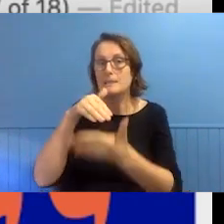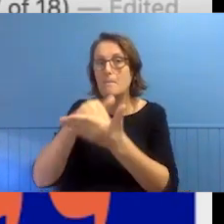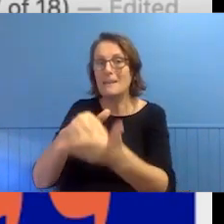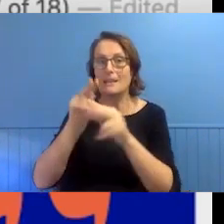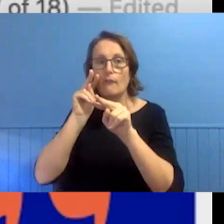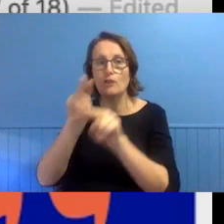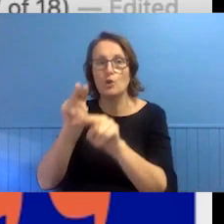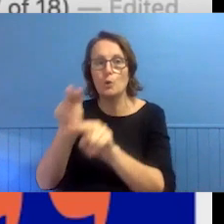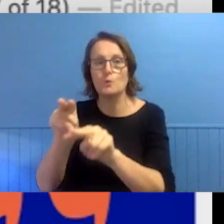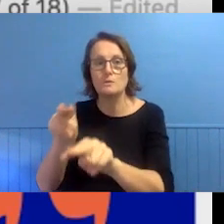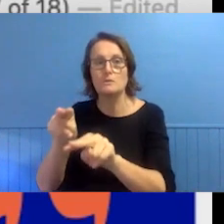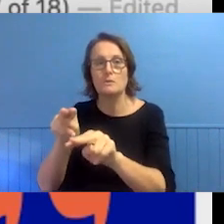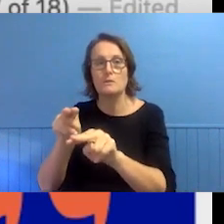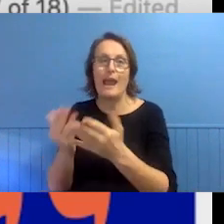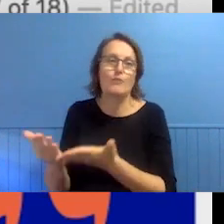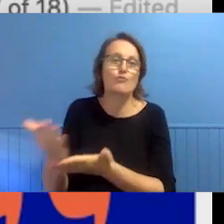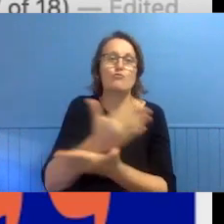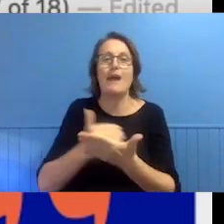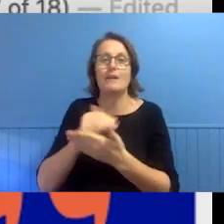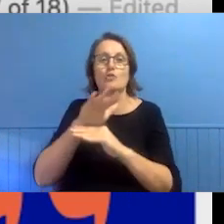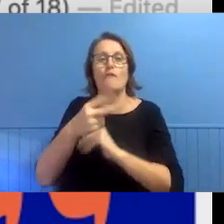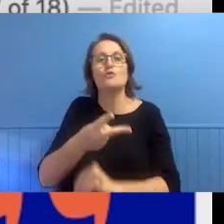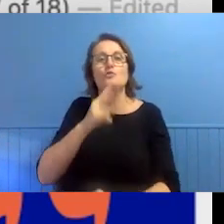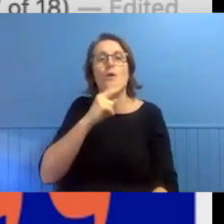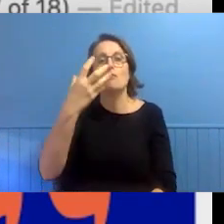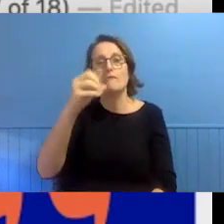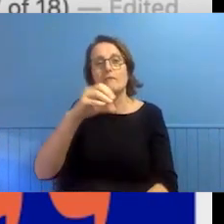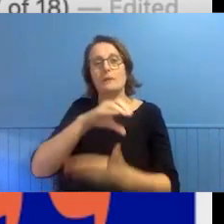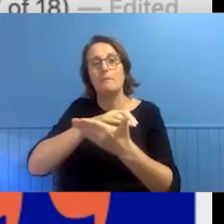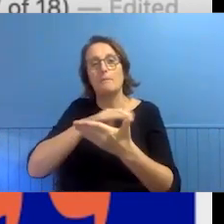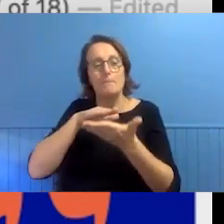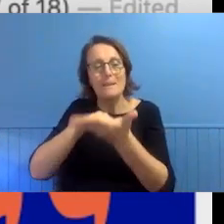attracted 60 million views and raised tens of millions of euro. And